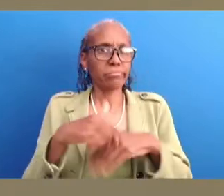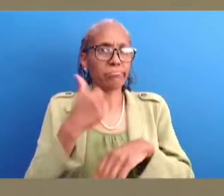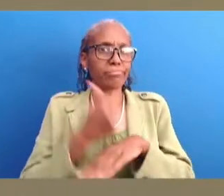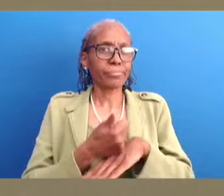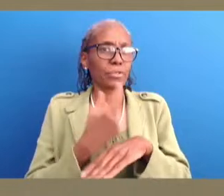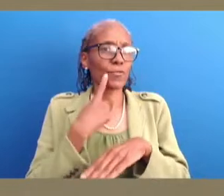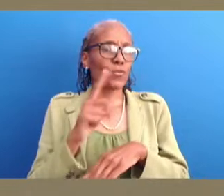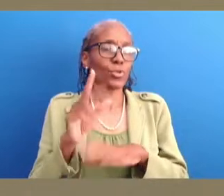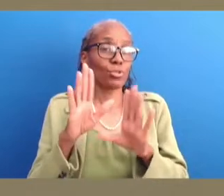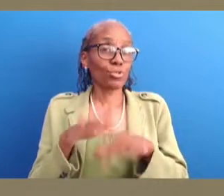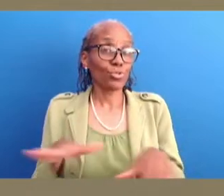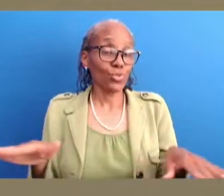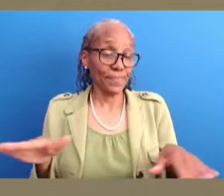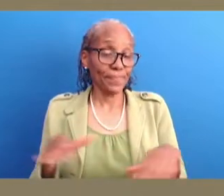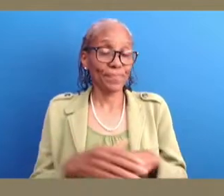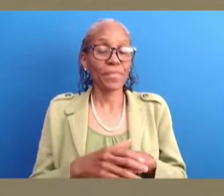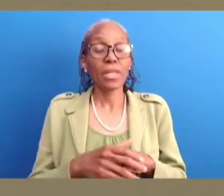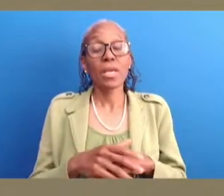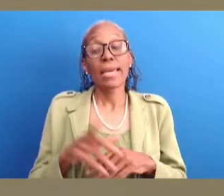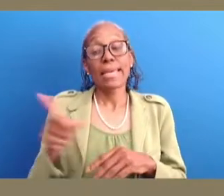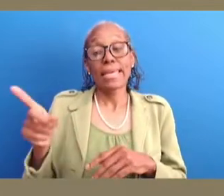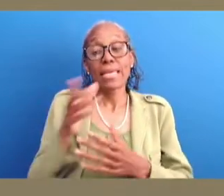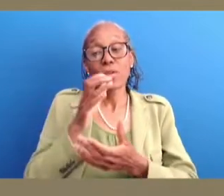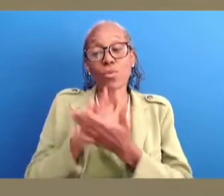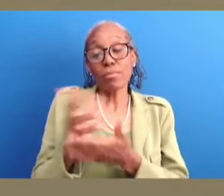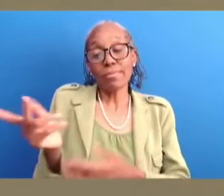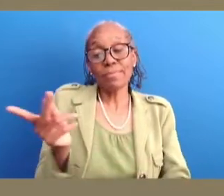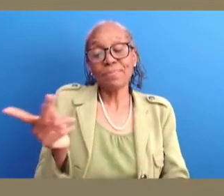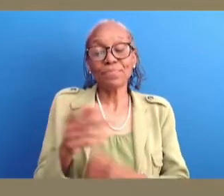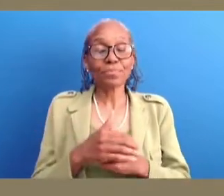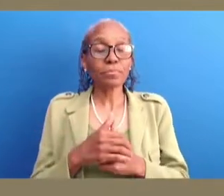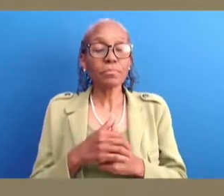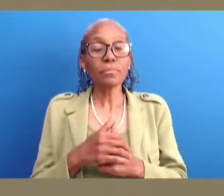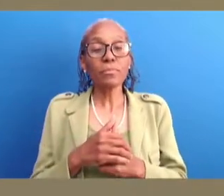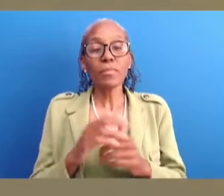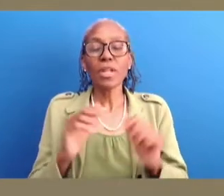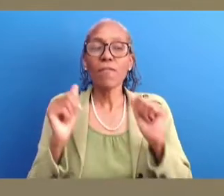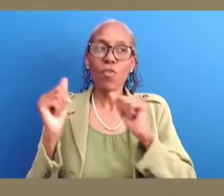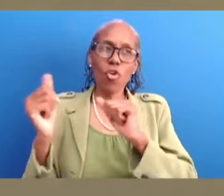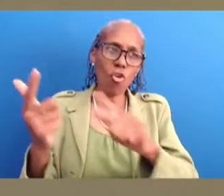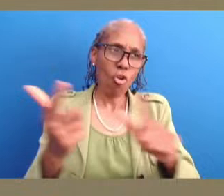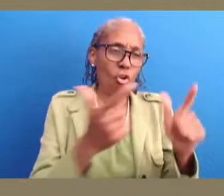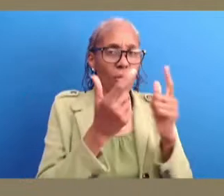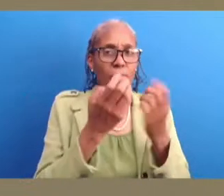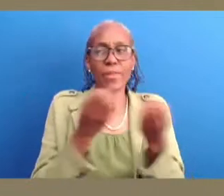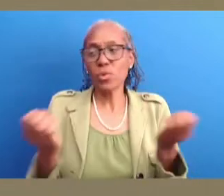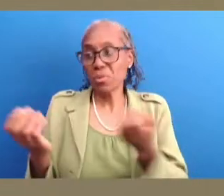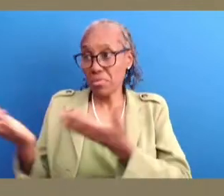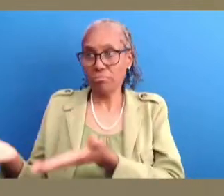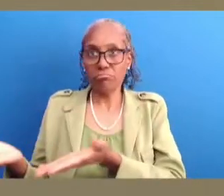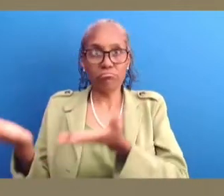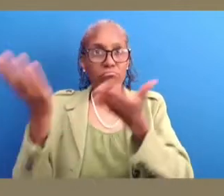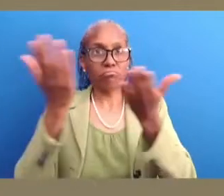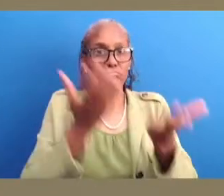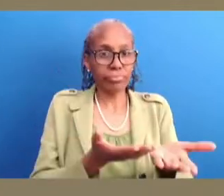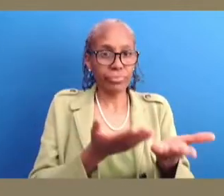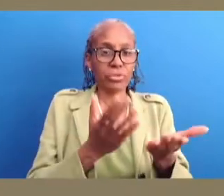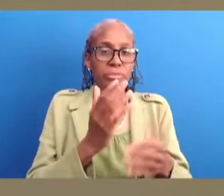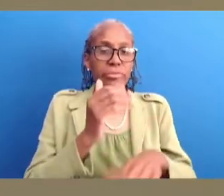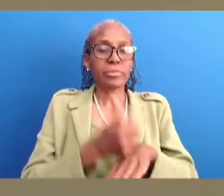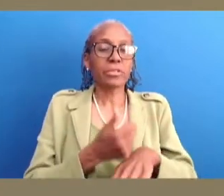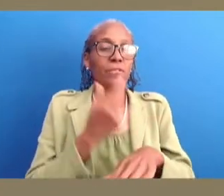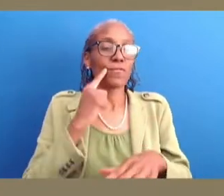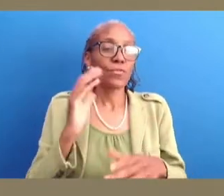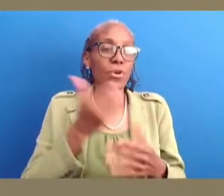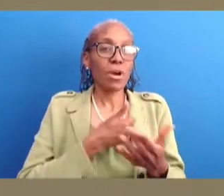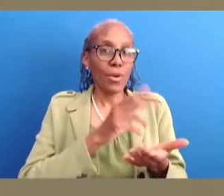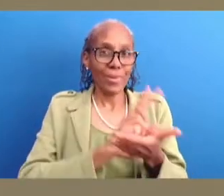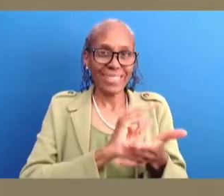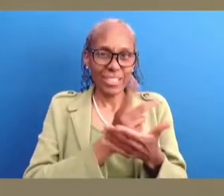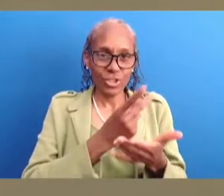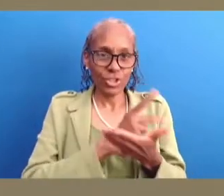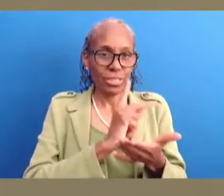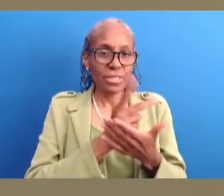CHURCH AND WE NEEDED A SITE FOR